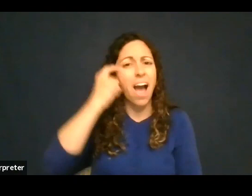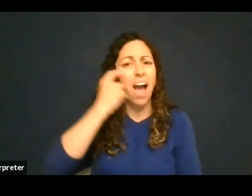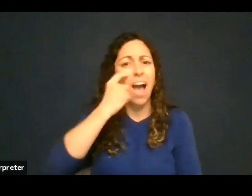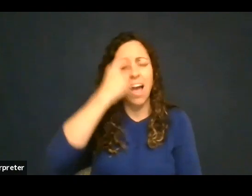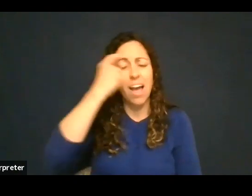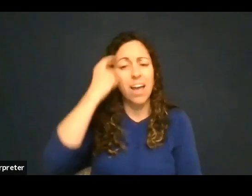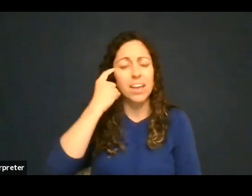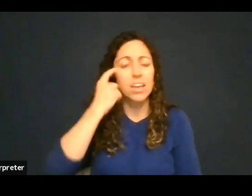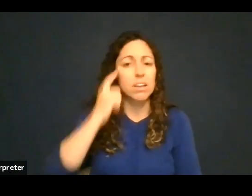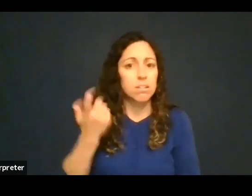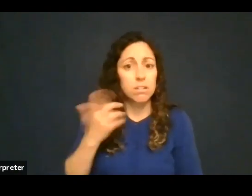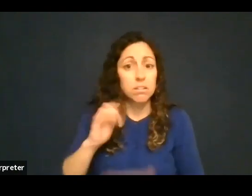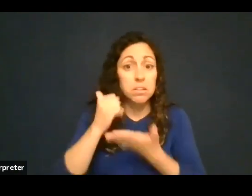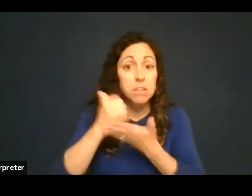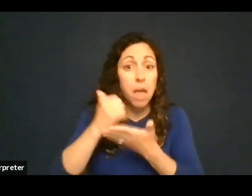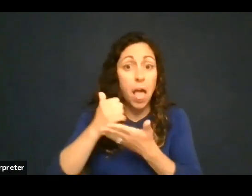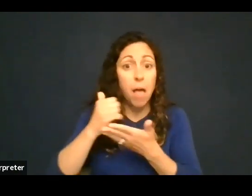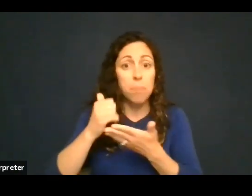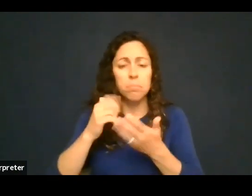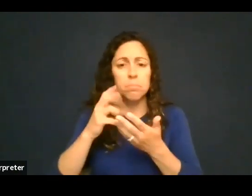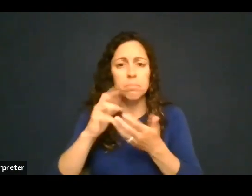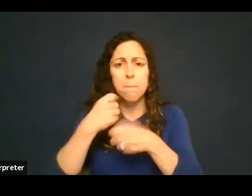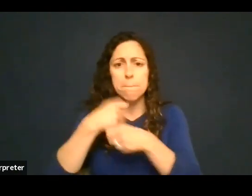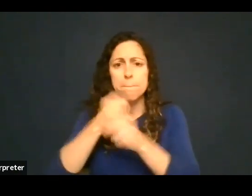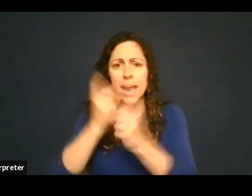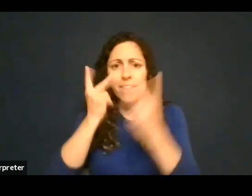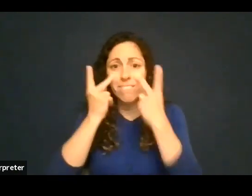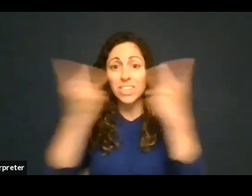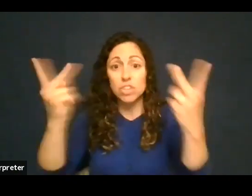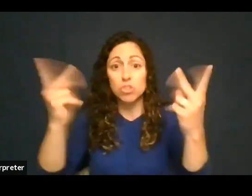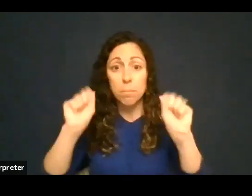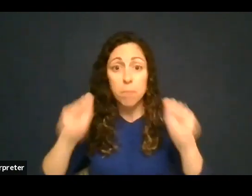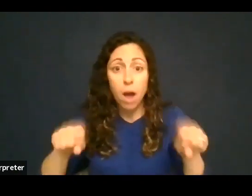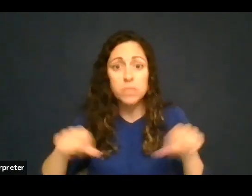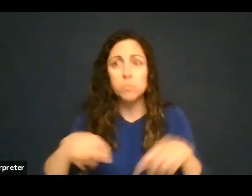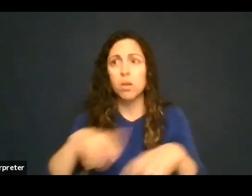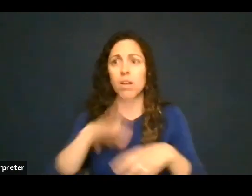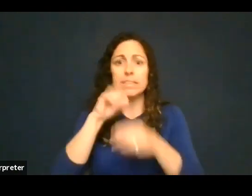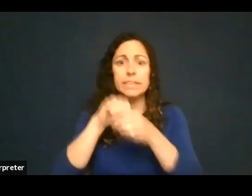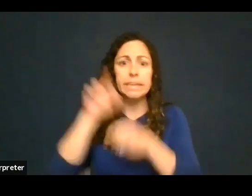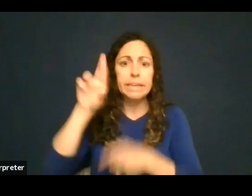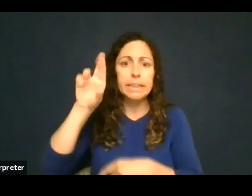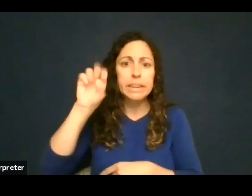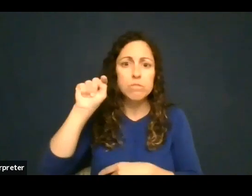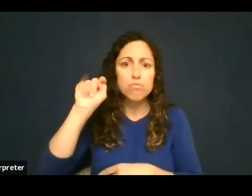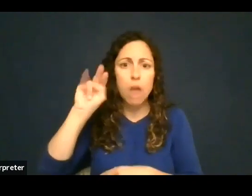Is it in the RPE cells, which support photoreceptors? And you really have to figure that out